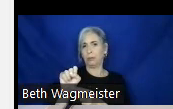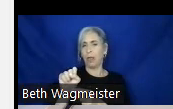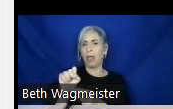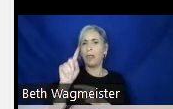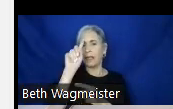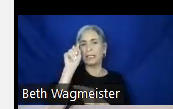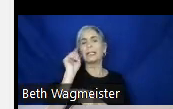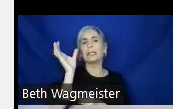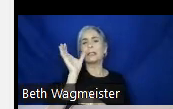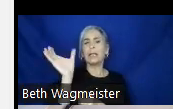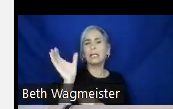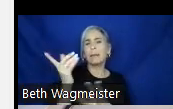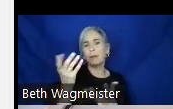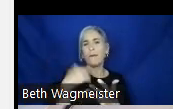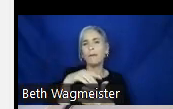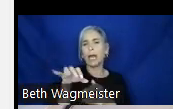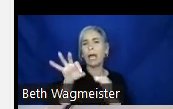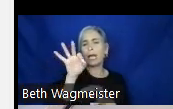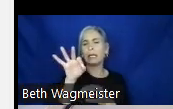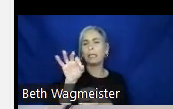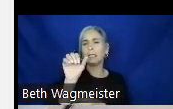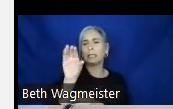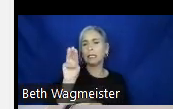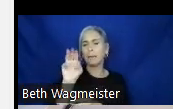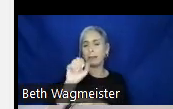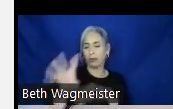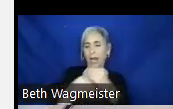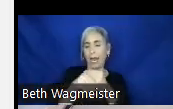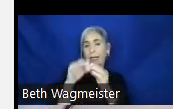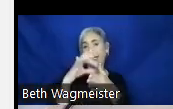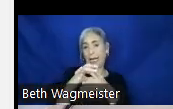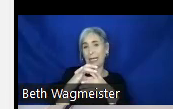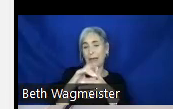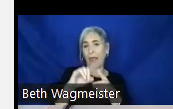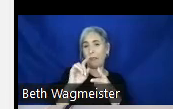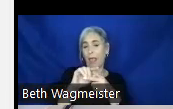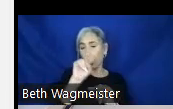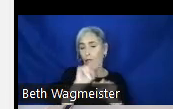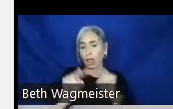you find in a lot of CMSes. You edit content and look at what the content would look like